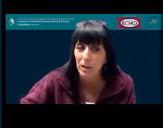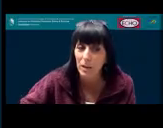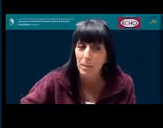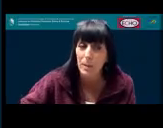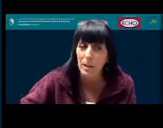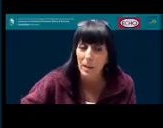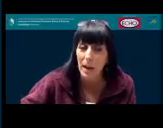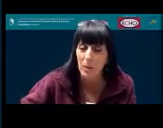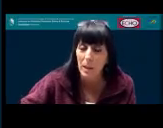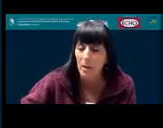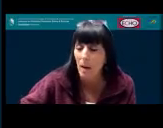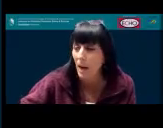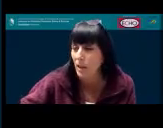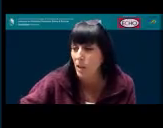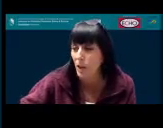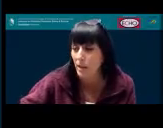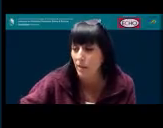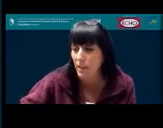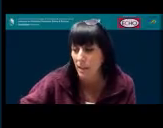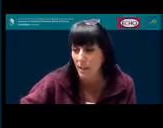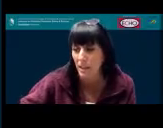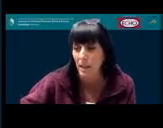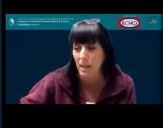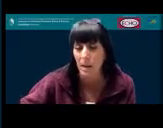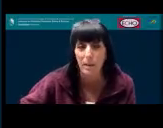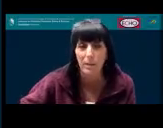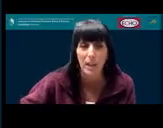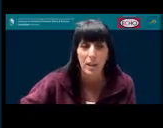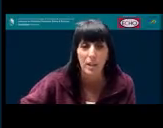groups are how we try to facilitate that professional